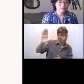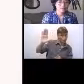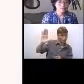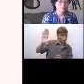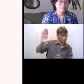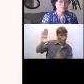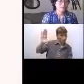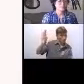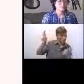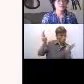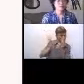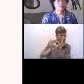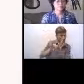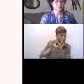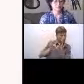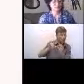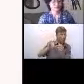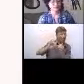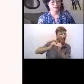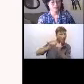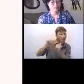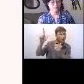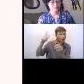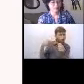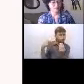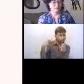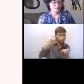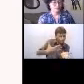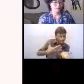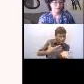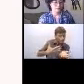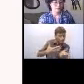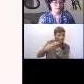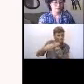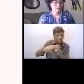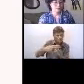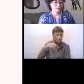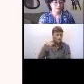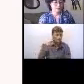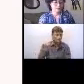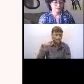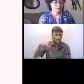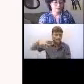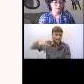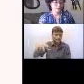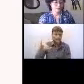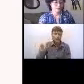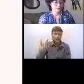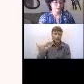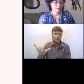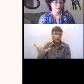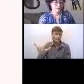looks like moving forward. And so I encourage those folks who think yeah I want to begin